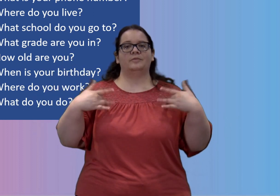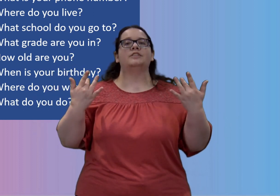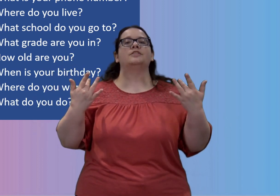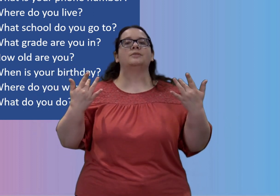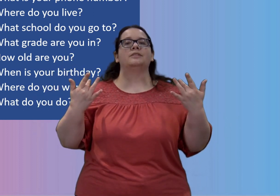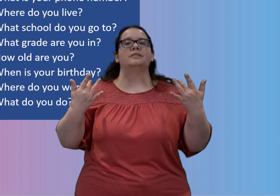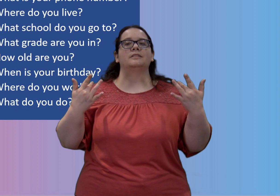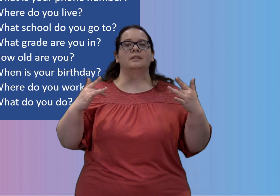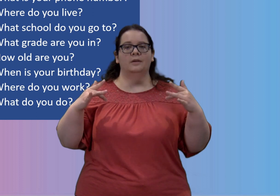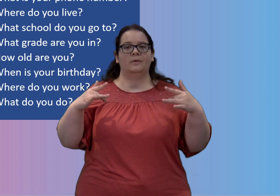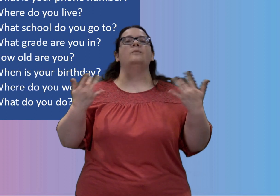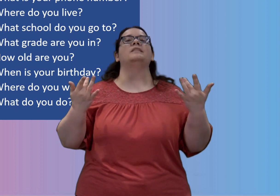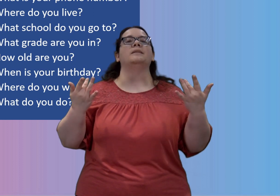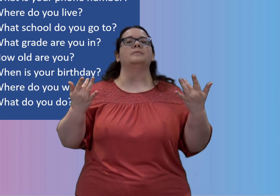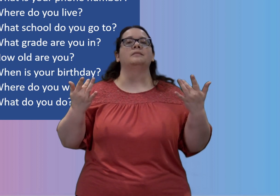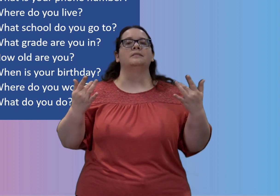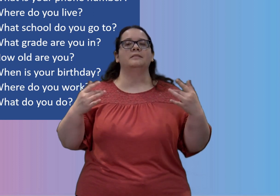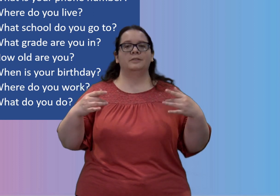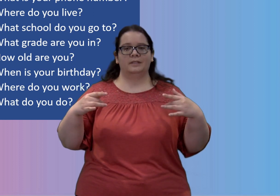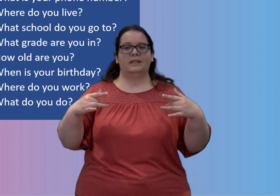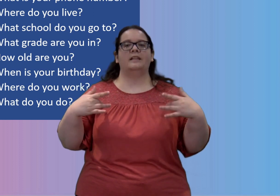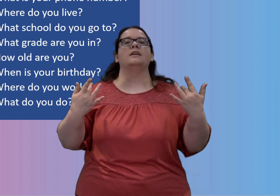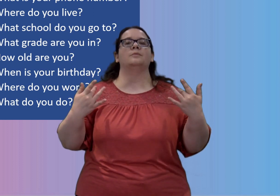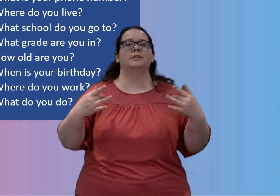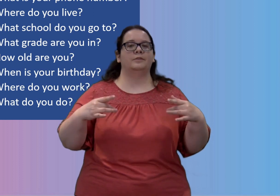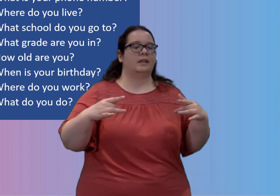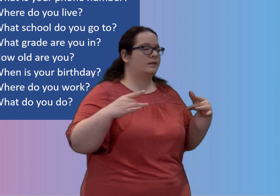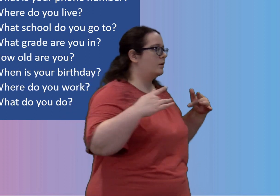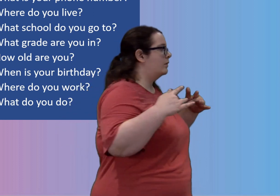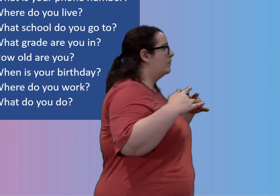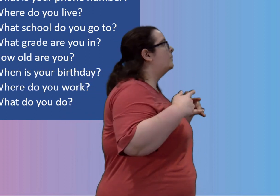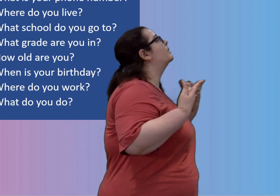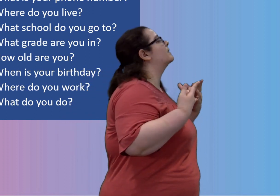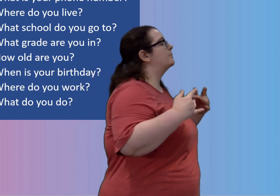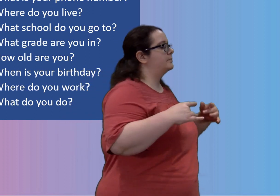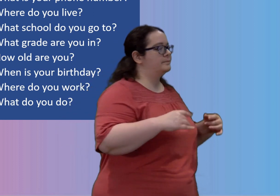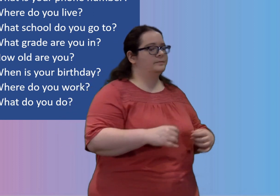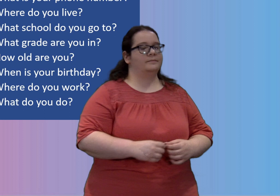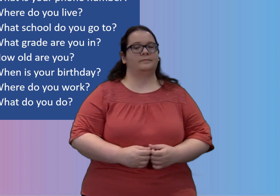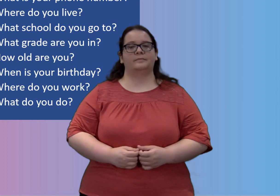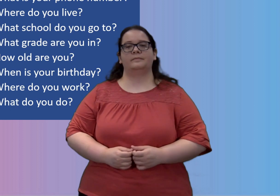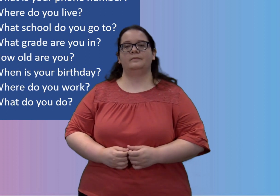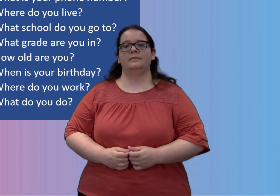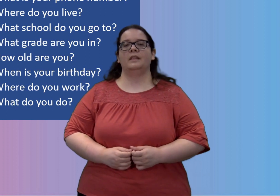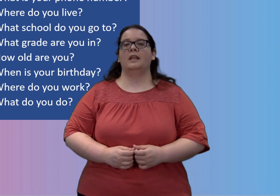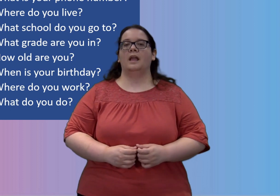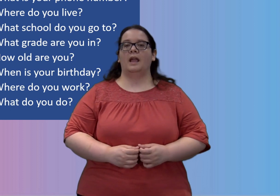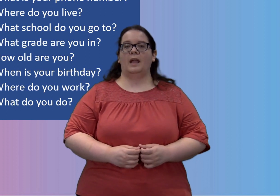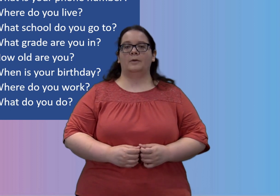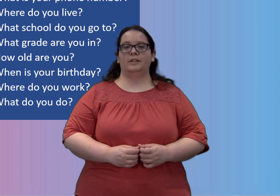brush our shoulders, what's up? do a little head nod when you do that. What's up? How are you?